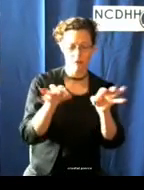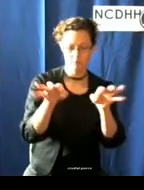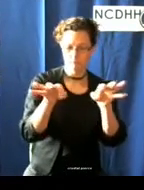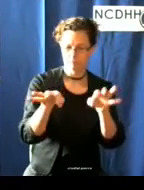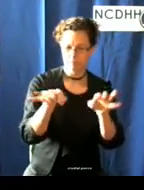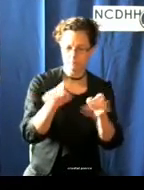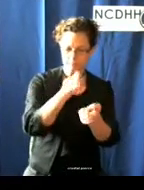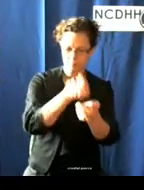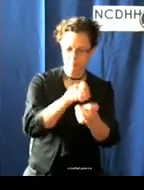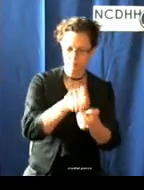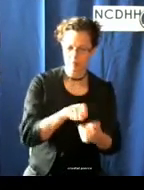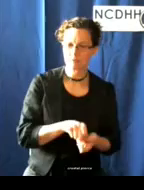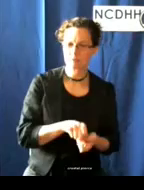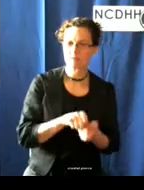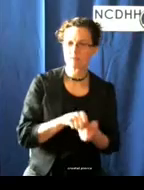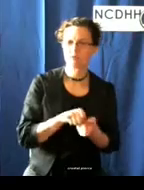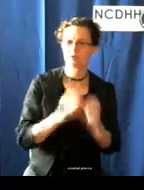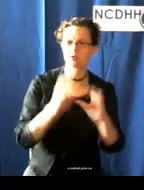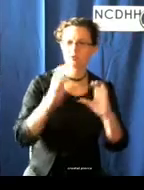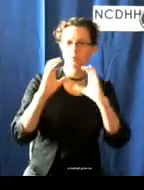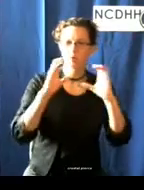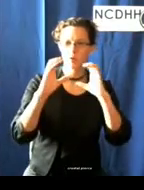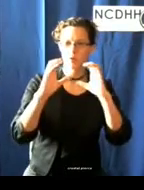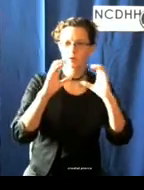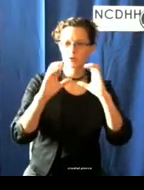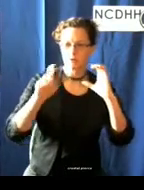TO COMMUNICATION WITHIN THE LEGAL SYSTEM